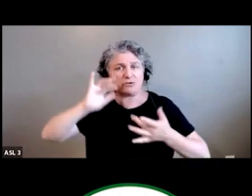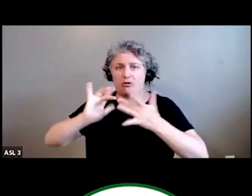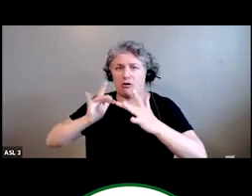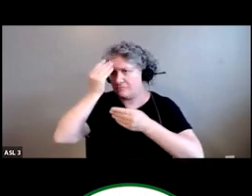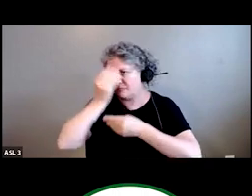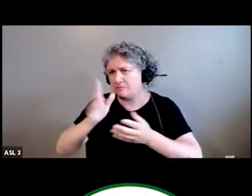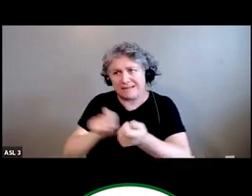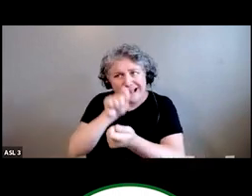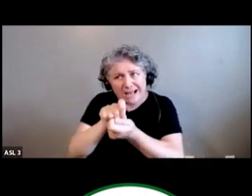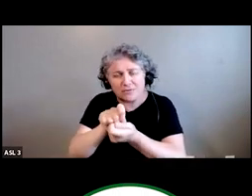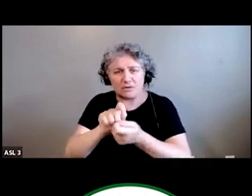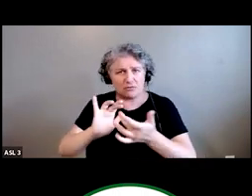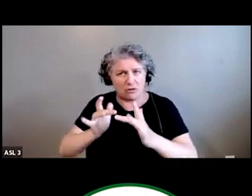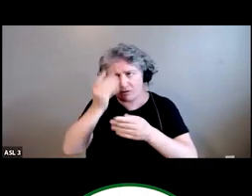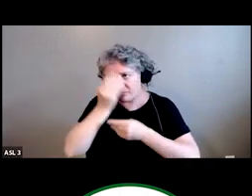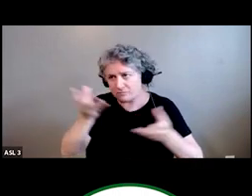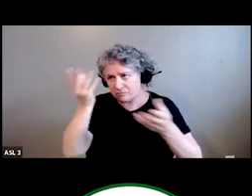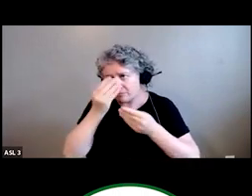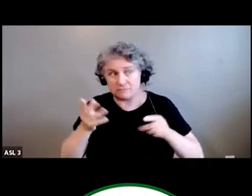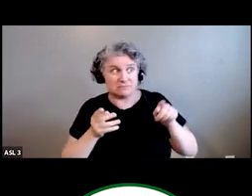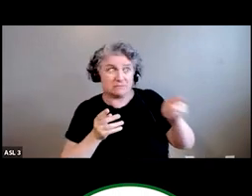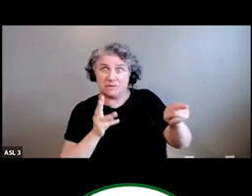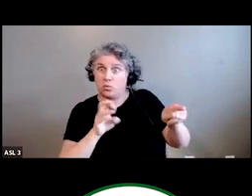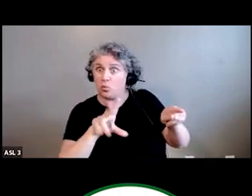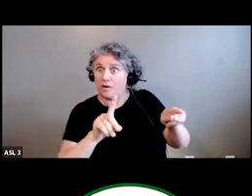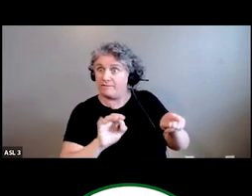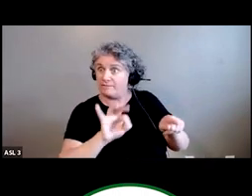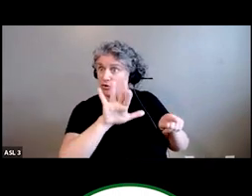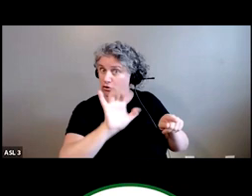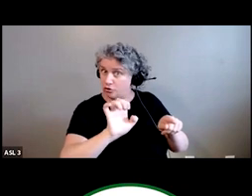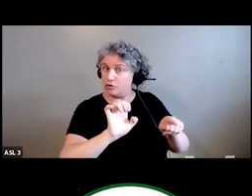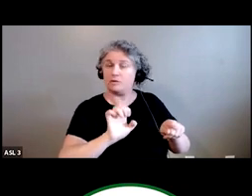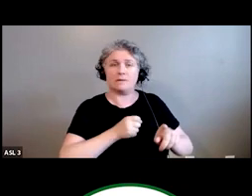So please be advised before you arrive that this could affect your camping experience